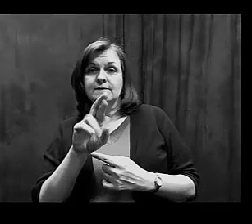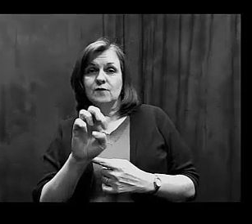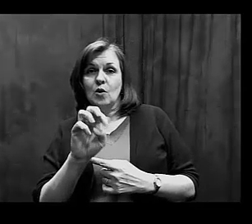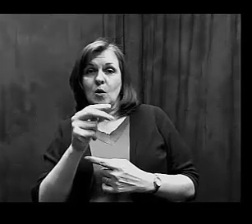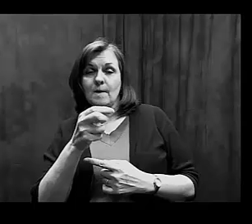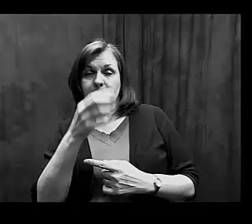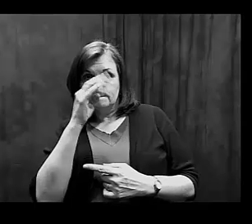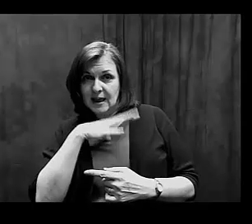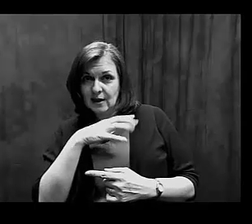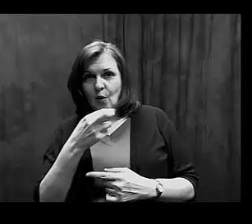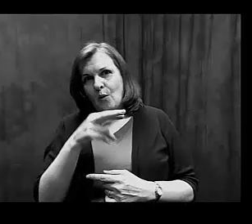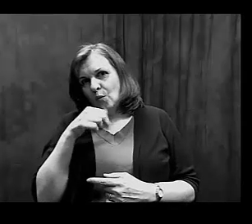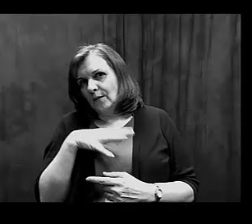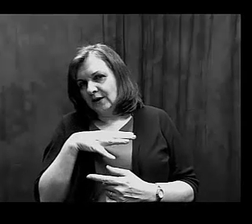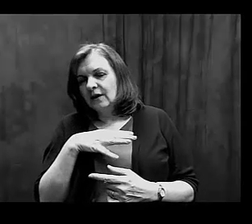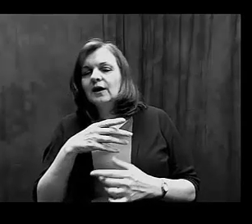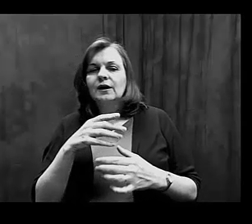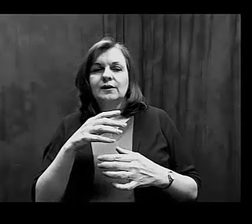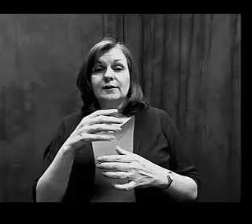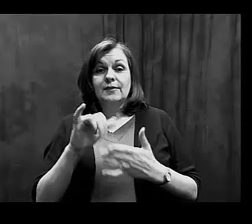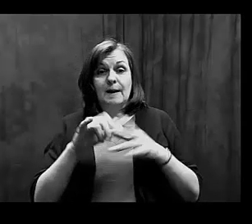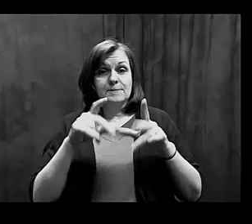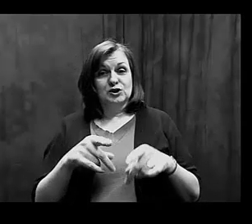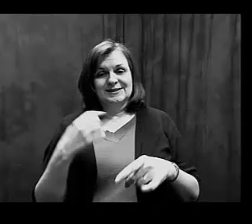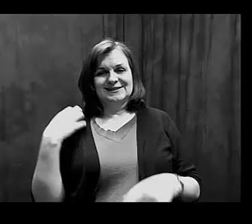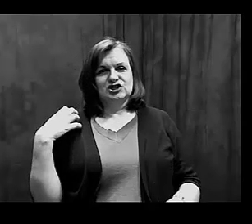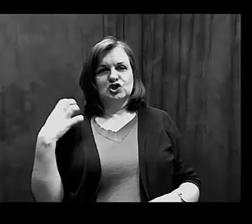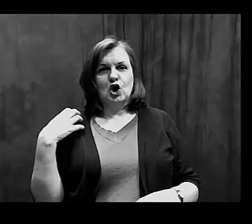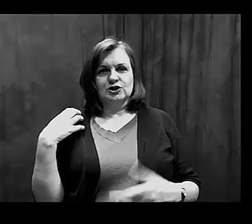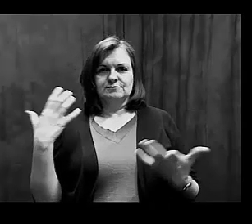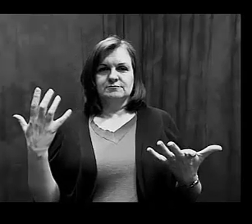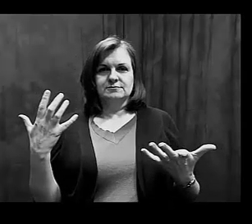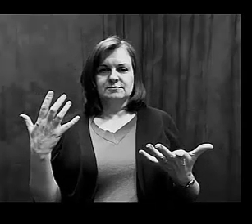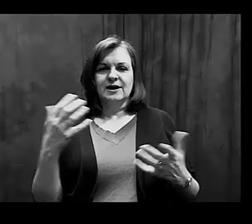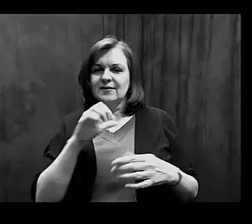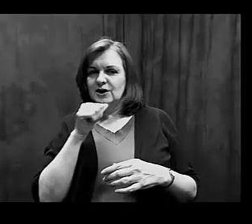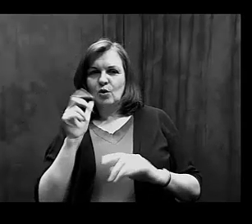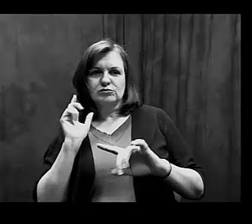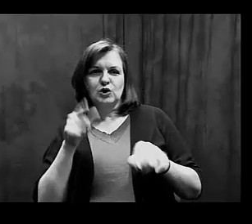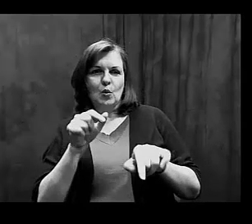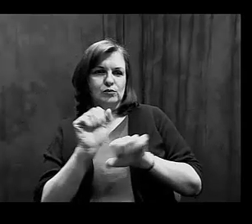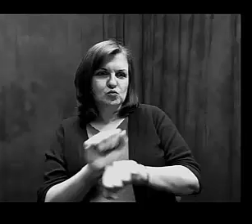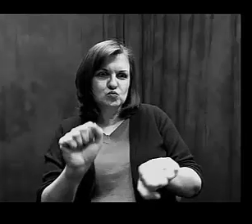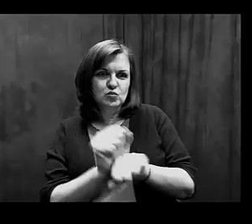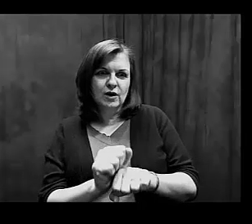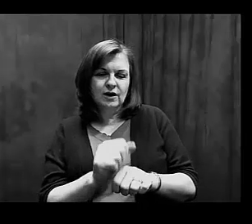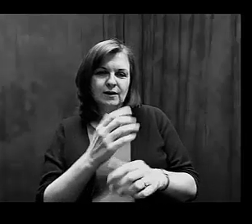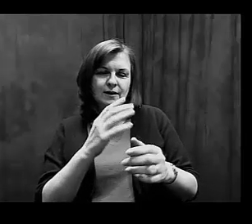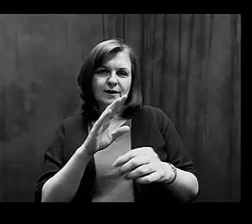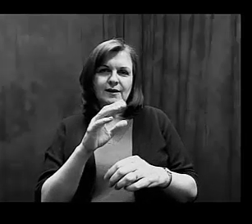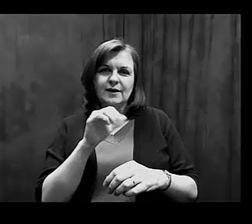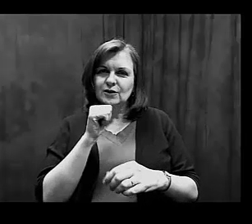they don't necessarily get their hands dirty in the process no offense but they don't necessarily get their hands dirty in the process